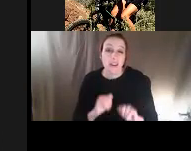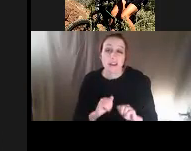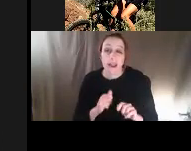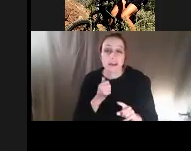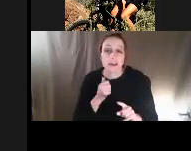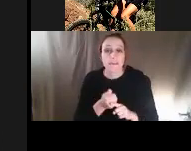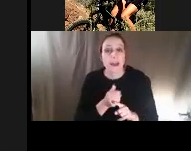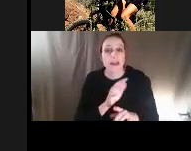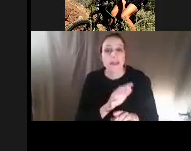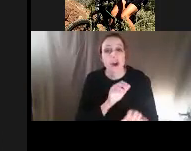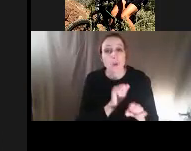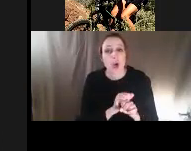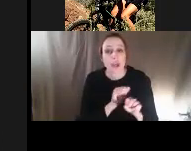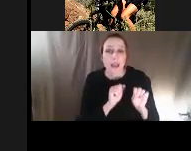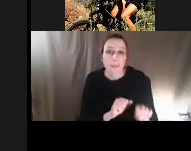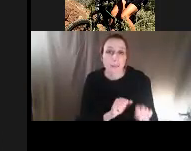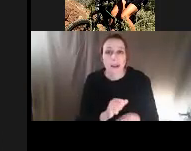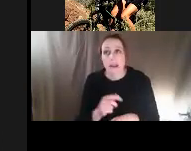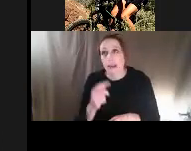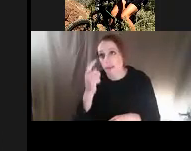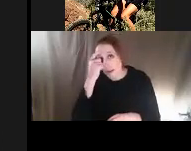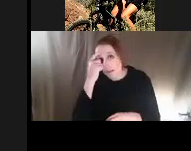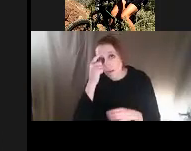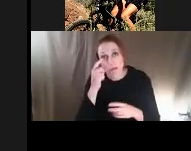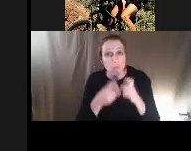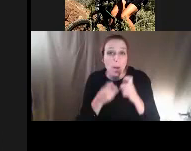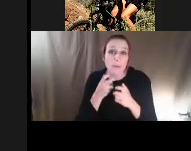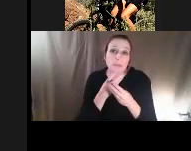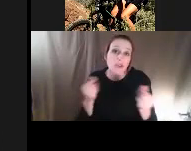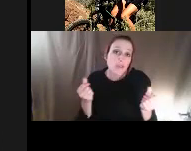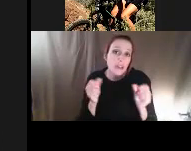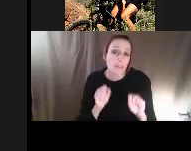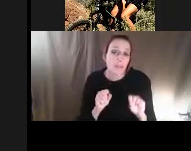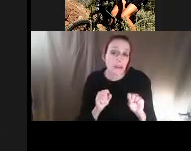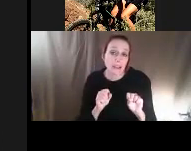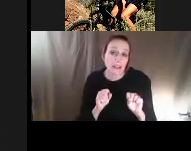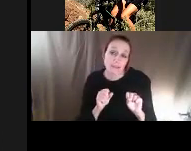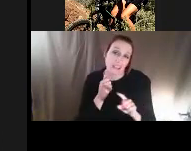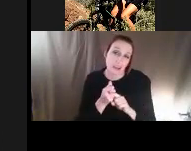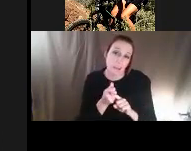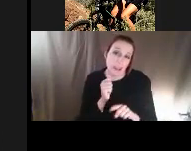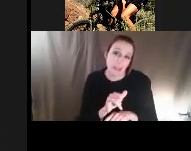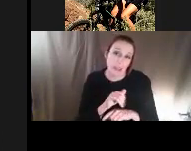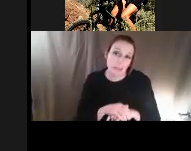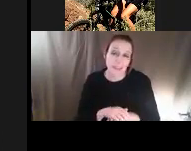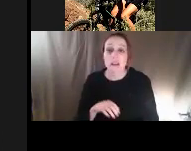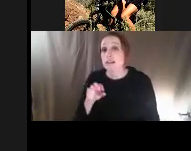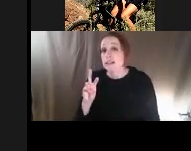solving ability. 61% of employers report witnessing or experiencing